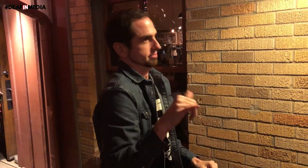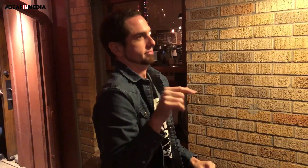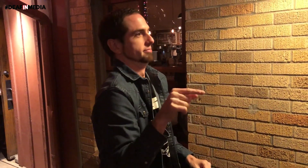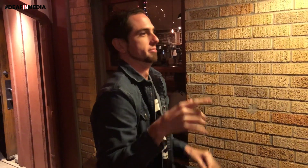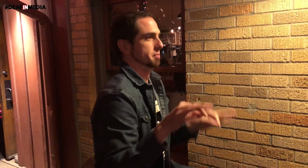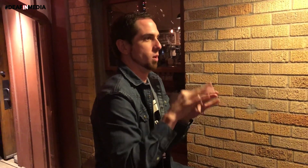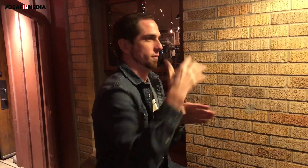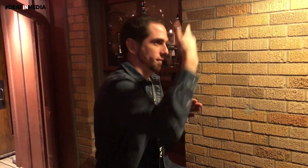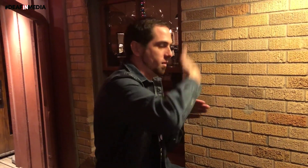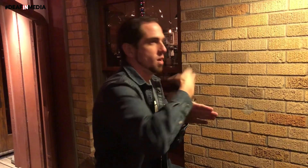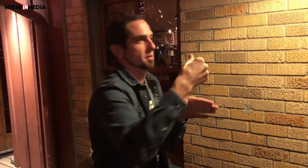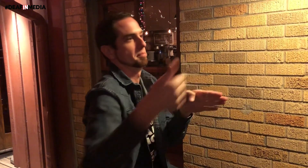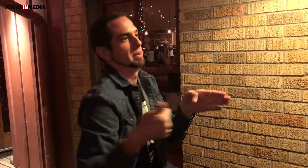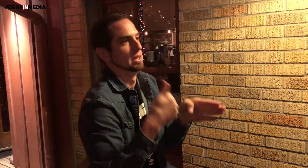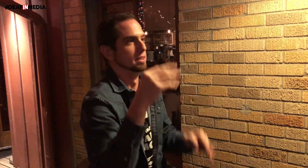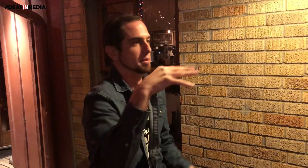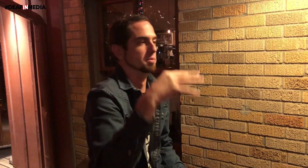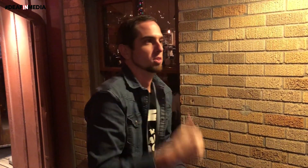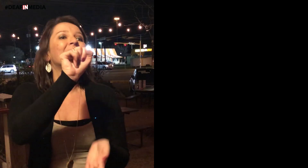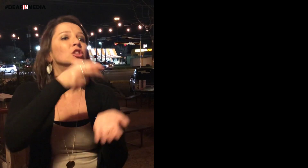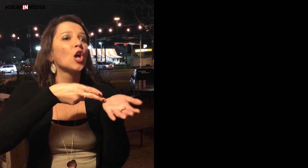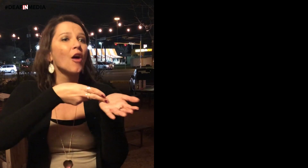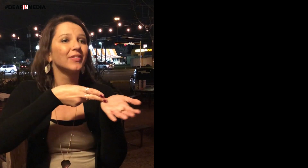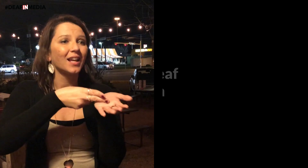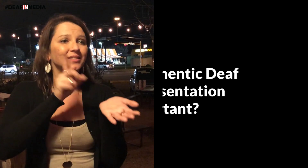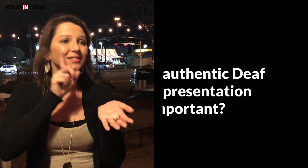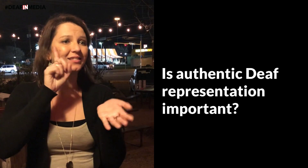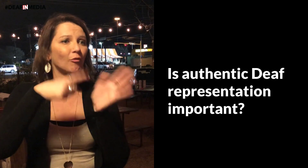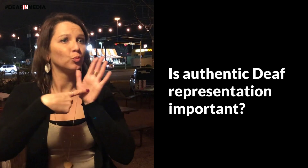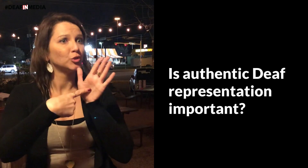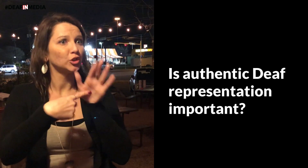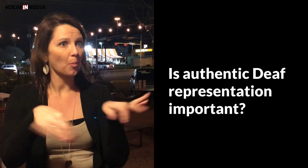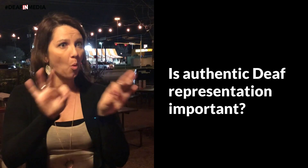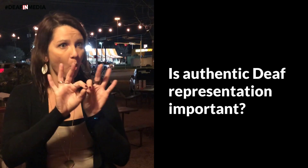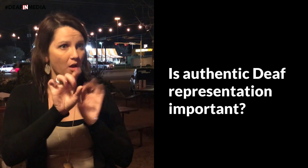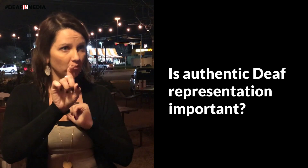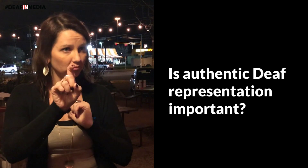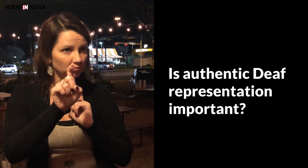Having representation both in front and behind the camera. Is authentic Deaf representation important?